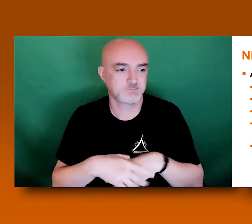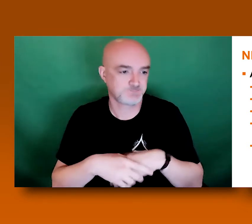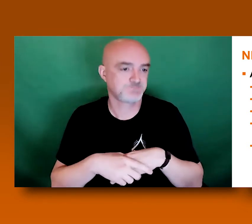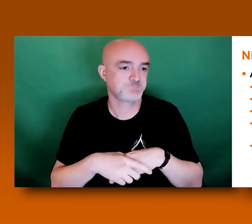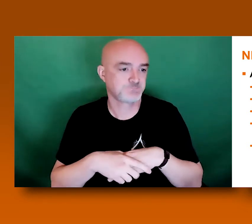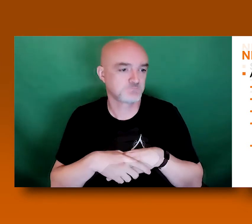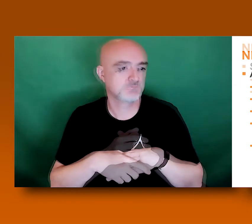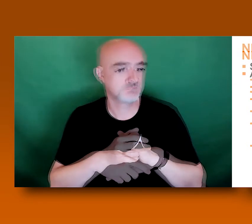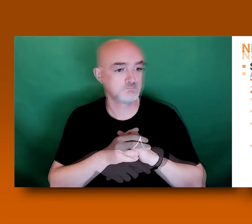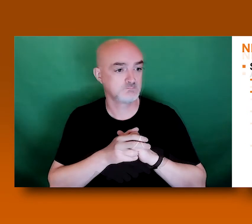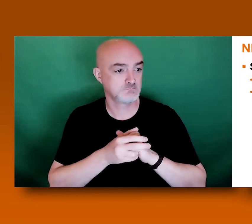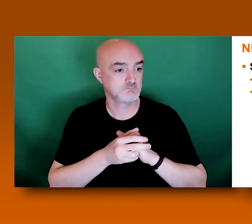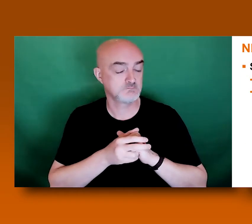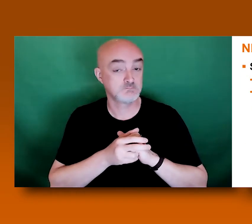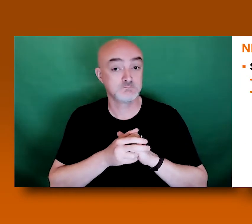if you're in that bottom 50%.